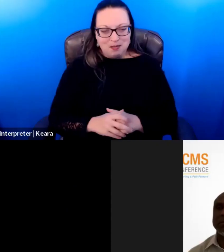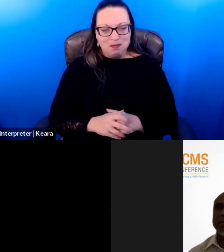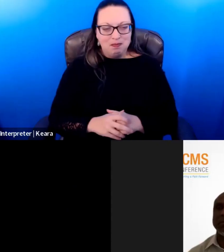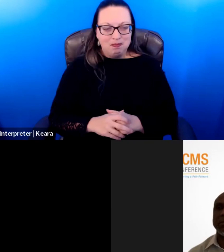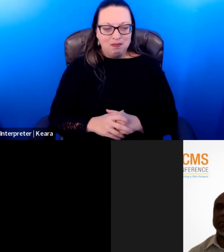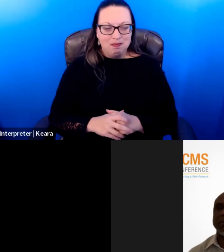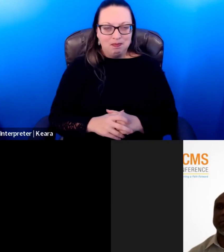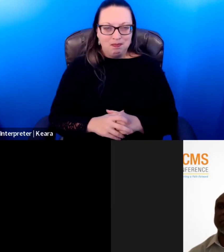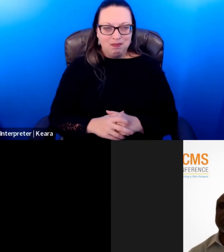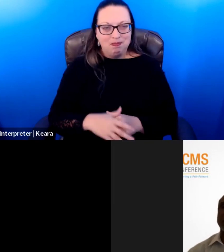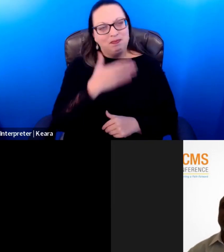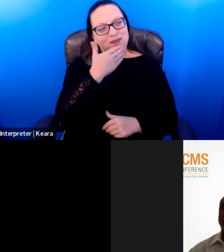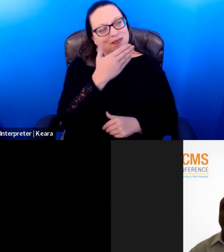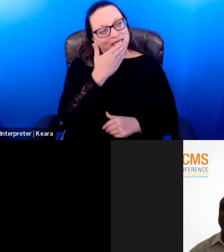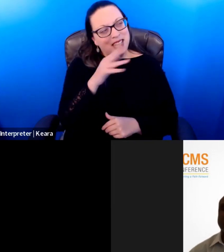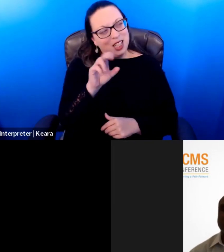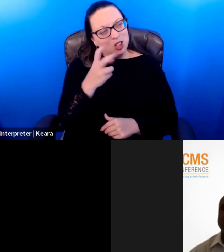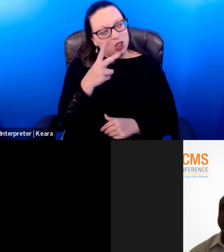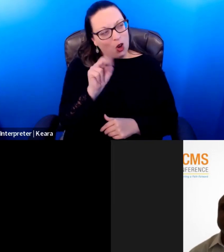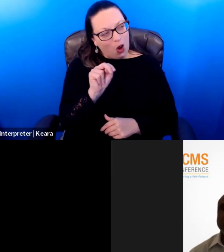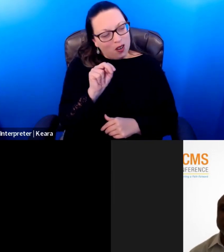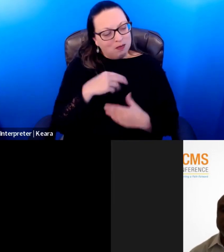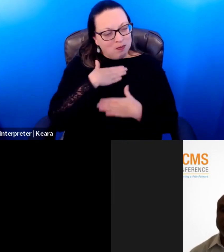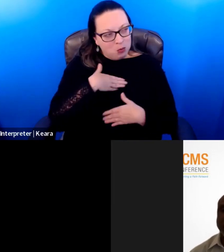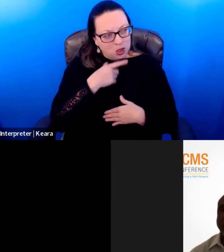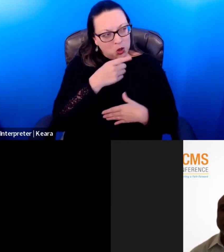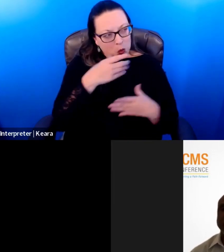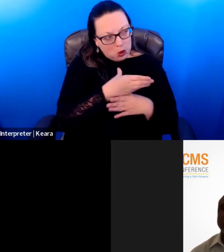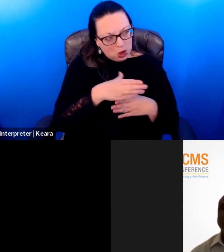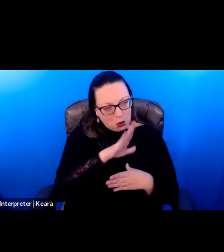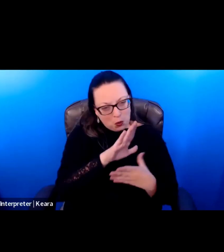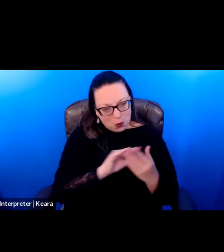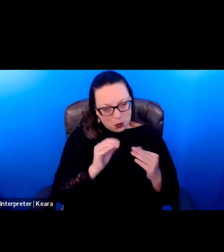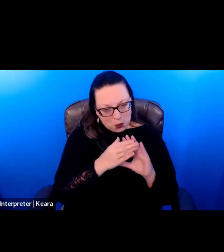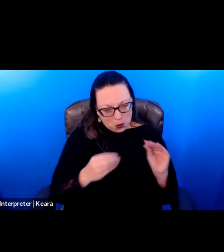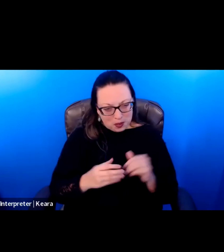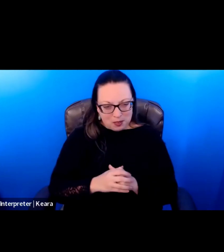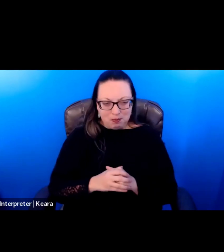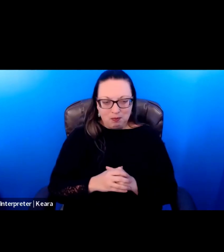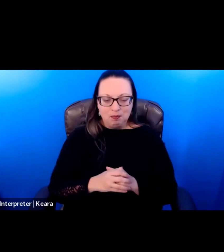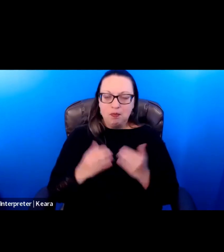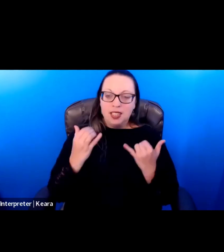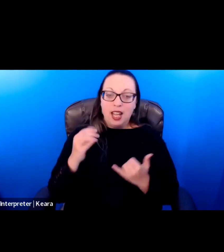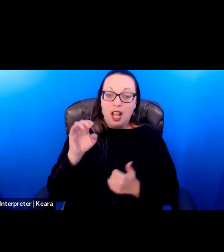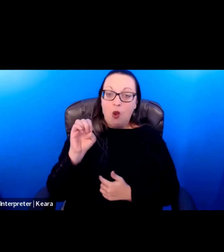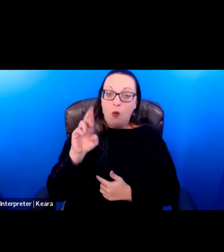Judy Dettmer: Thank you so much, Shawn. We really appreciate you sharing your story. If I could ask Eric Washington to come up.